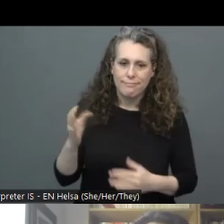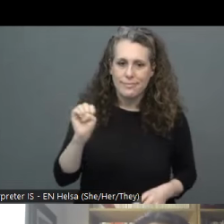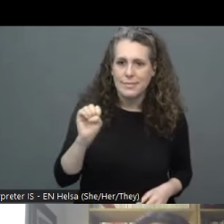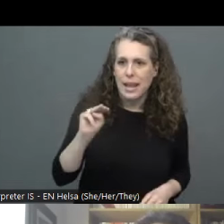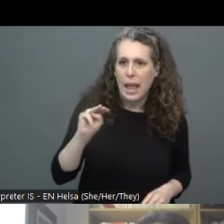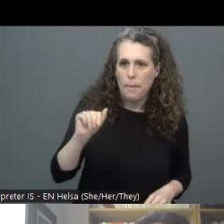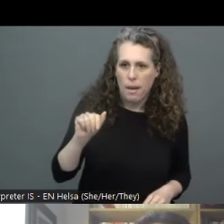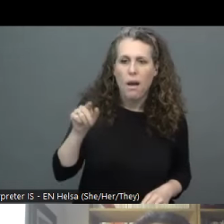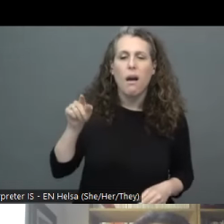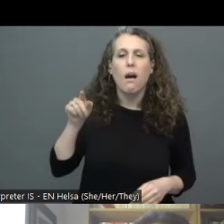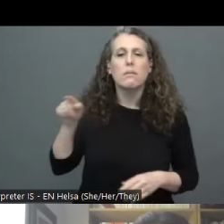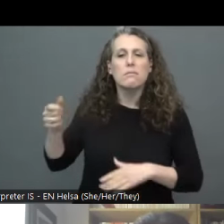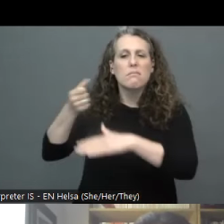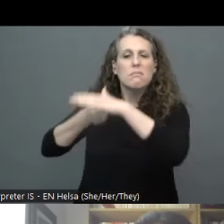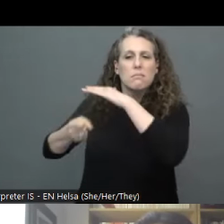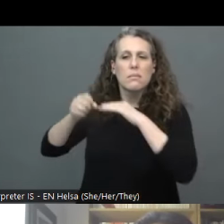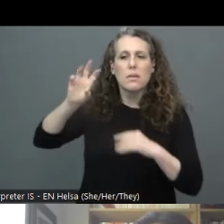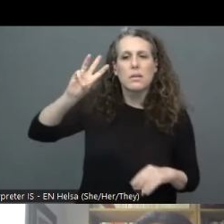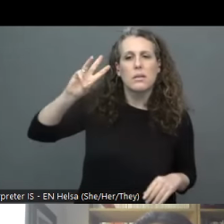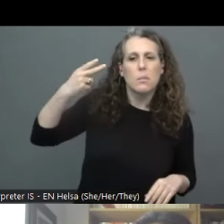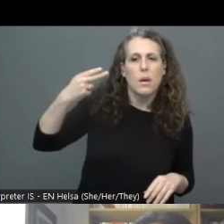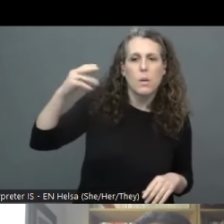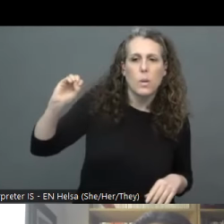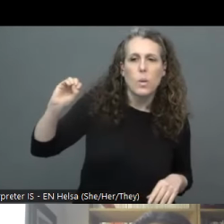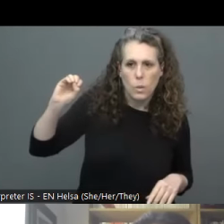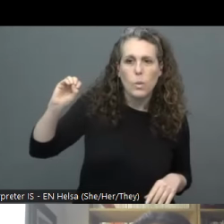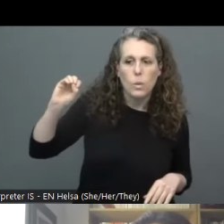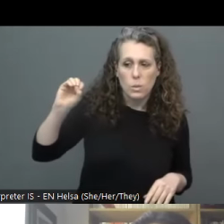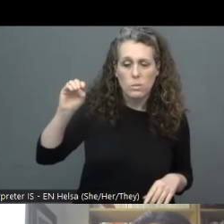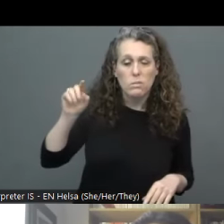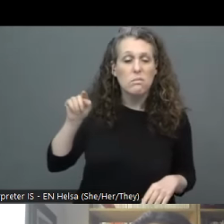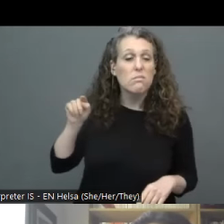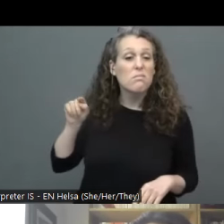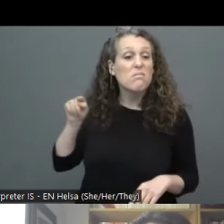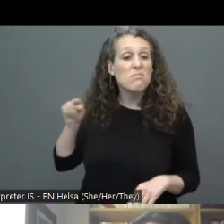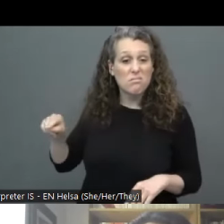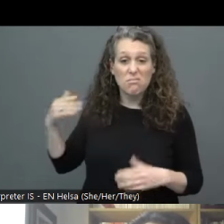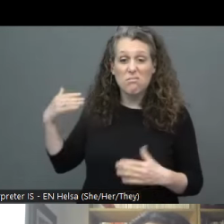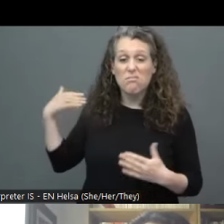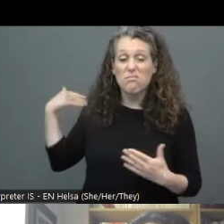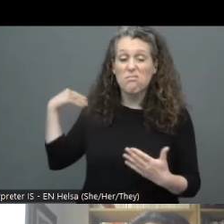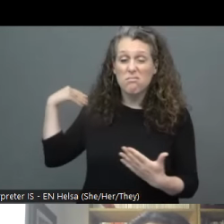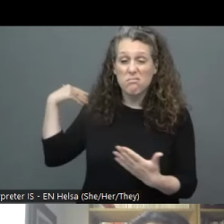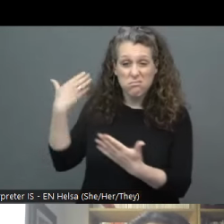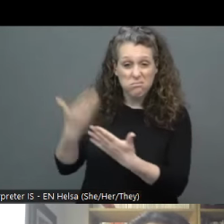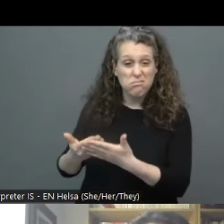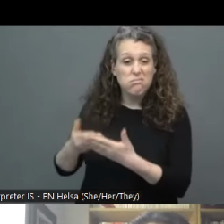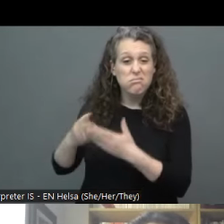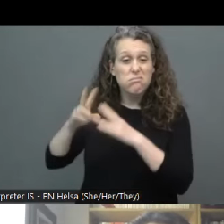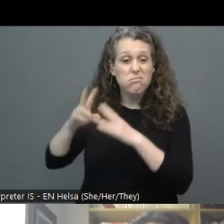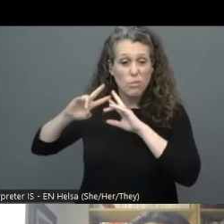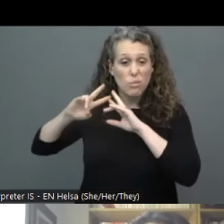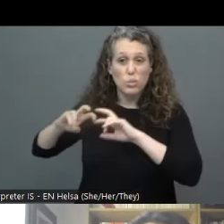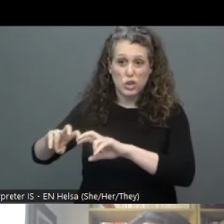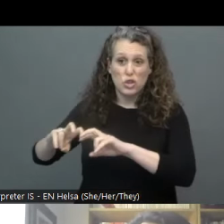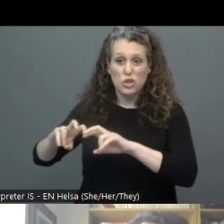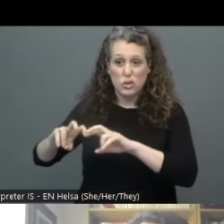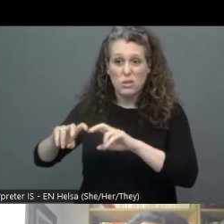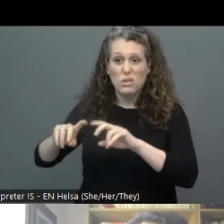who has been doing research on existing technical support mechanisms and will share with us